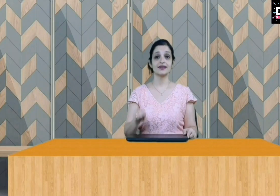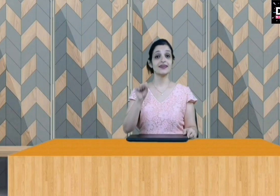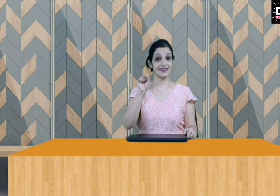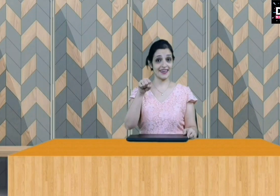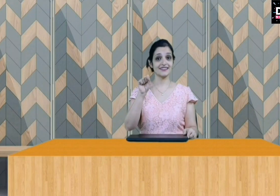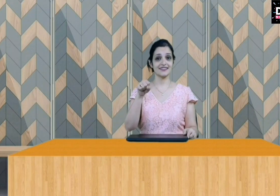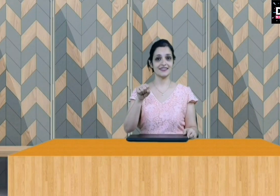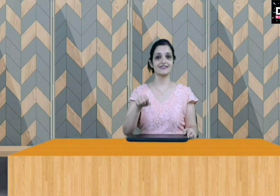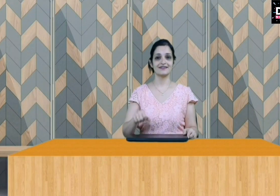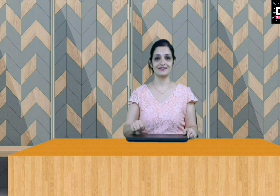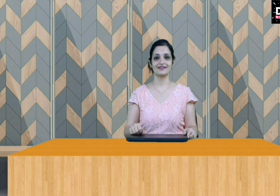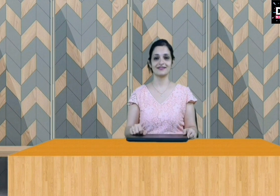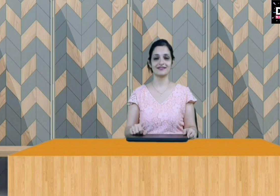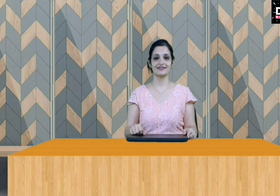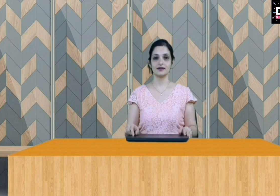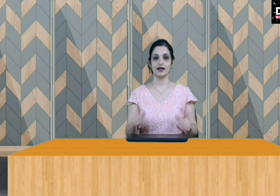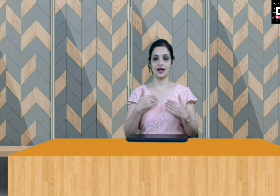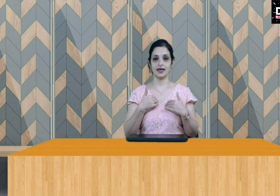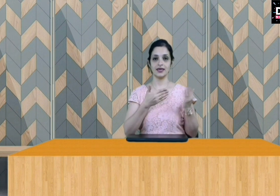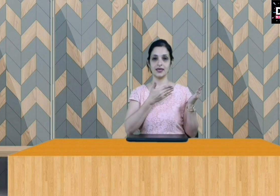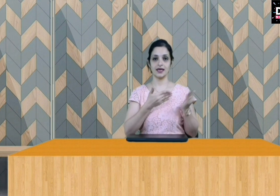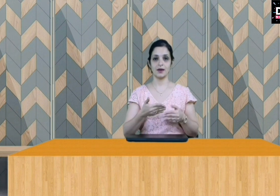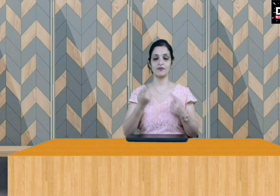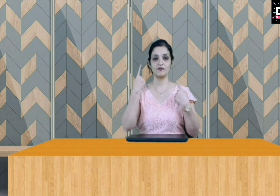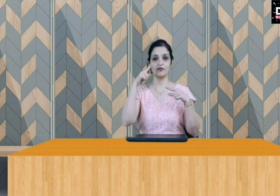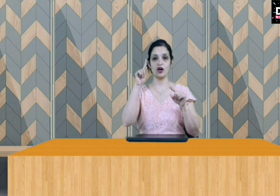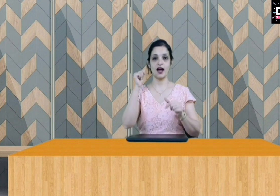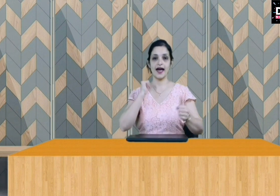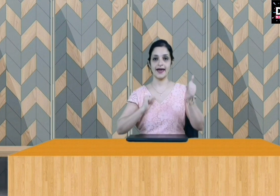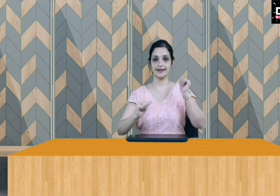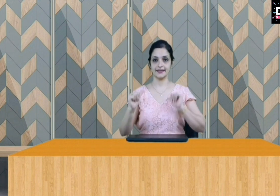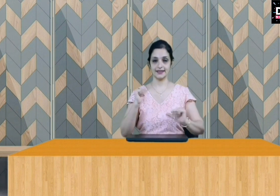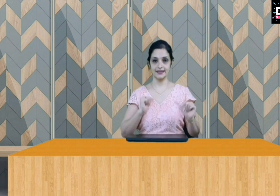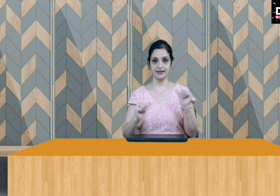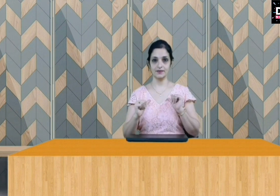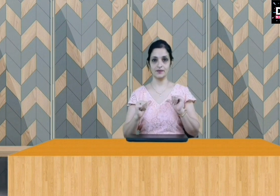Yes Sir! I have come for this audition